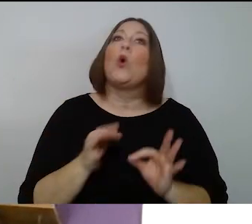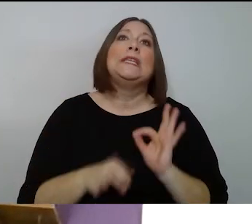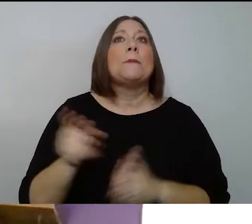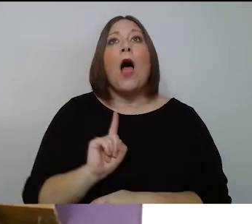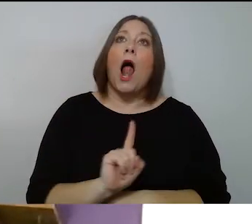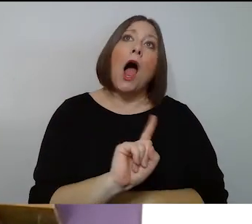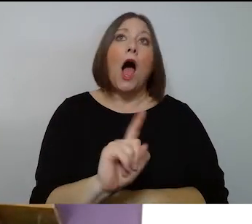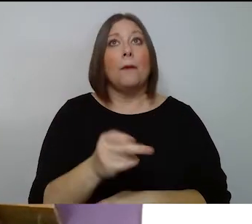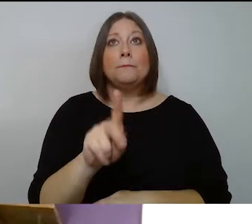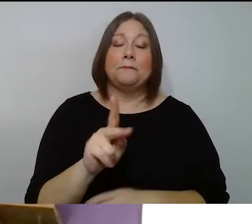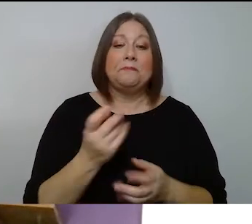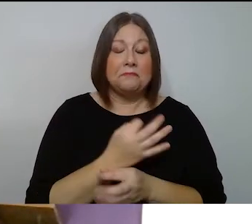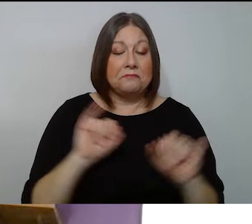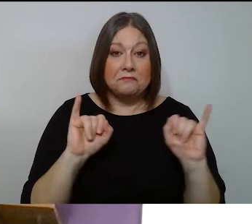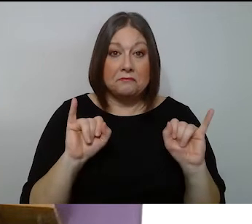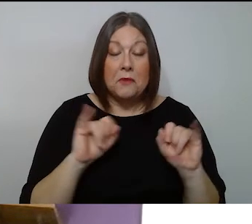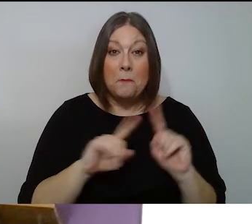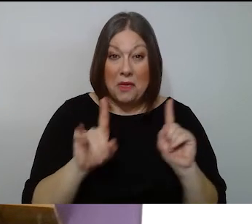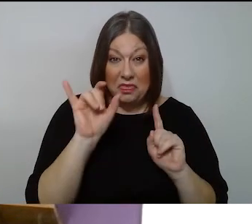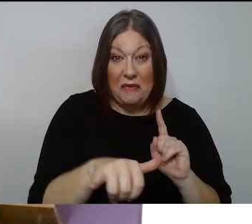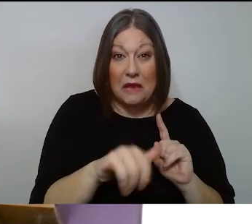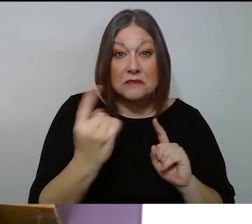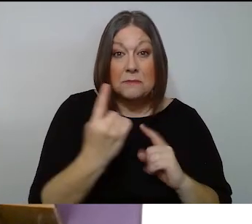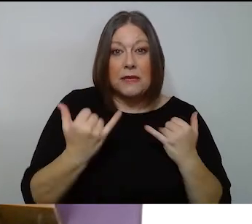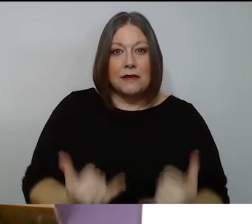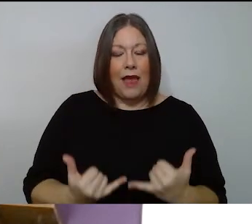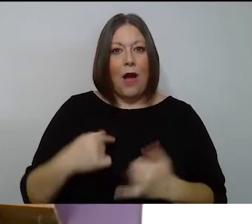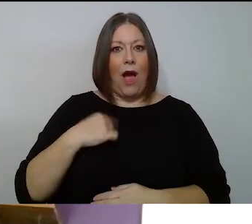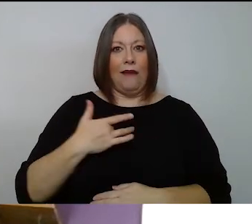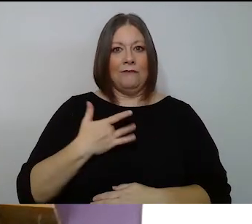walk to the park independently, but it's something that now I have a new appreciation for.